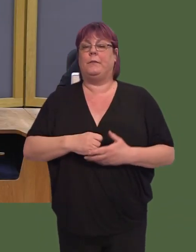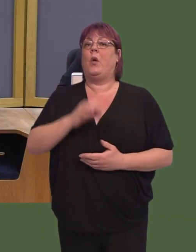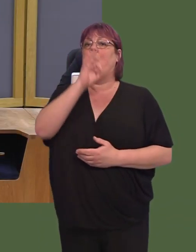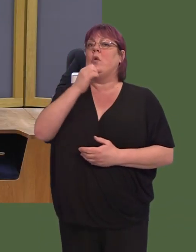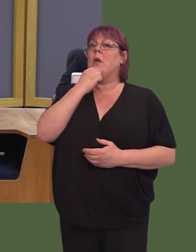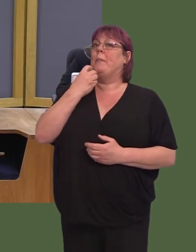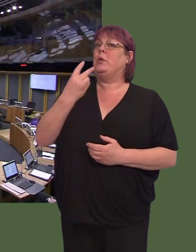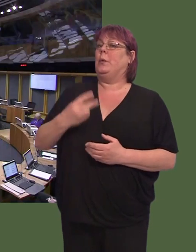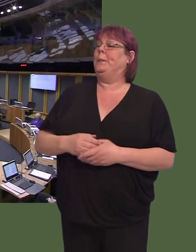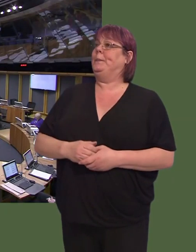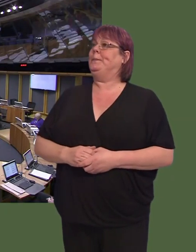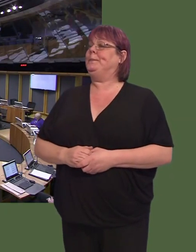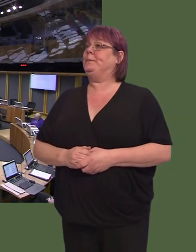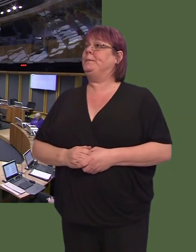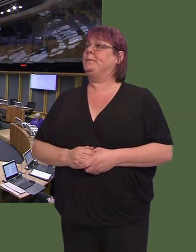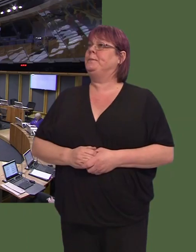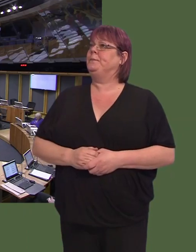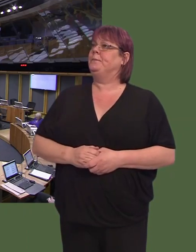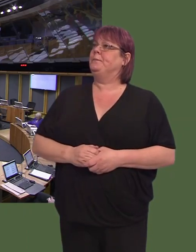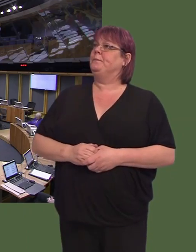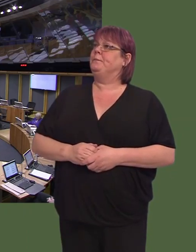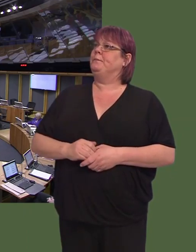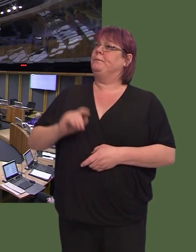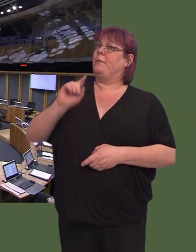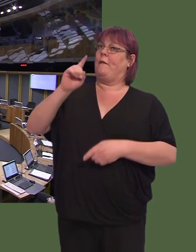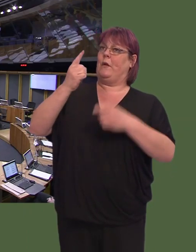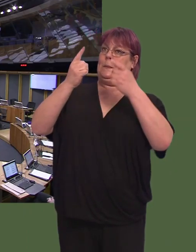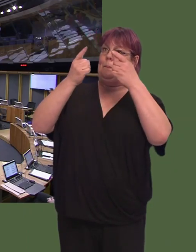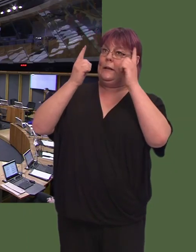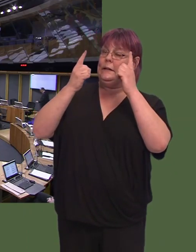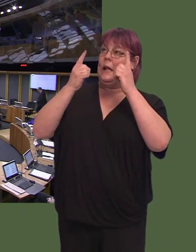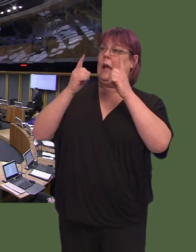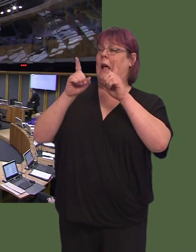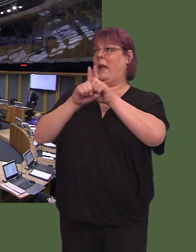Pa neges allweddol y mae Prif Weinidog wedi cymryd wrth yr arolwg Cadw'n Iach yng Nghymru?